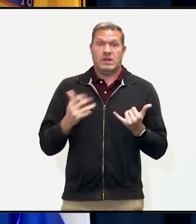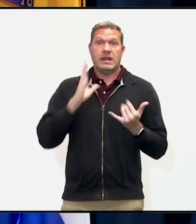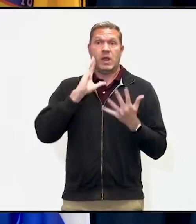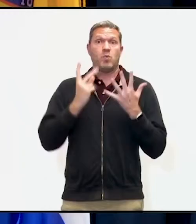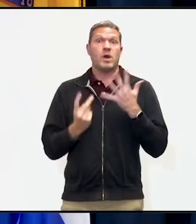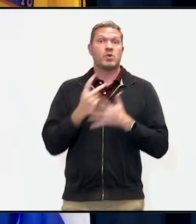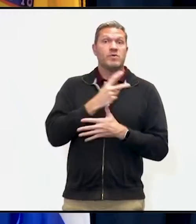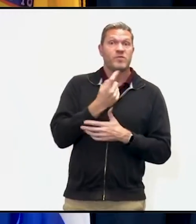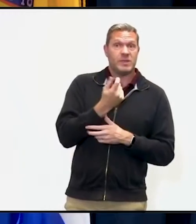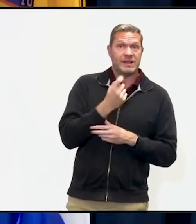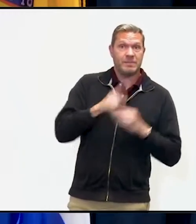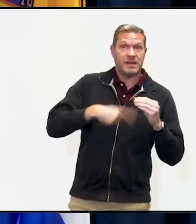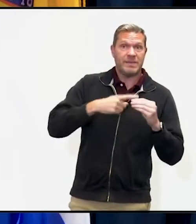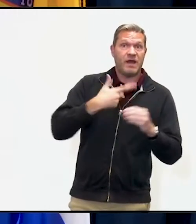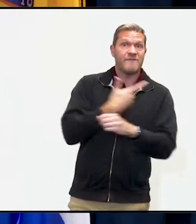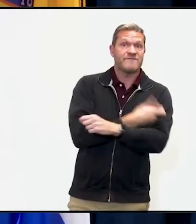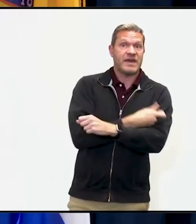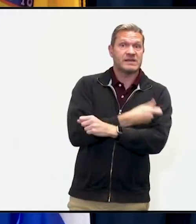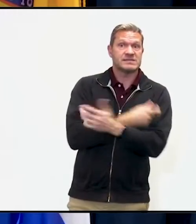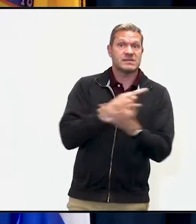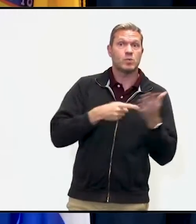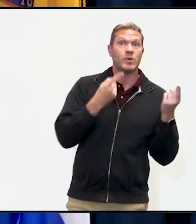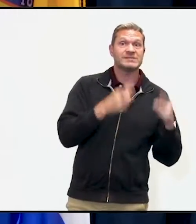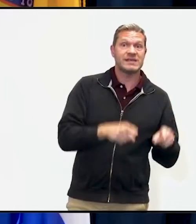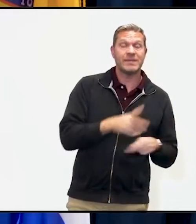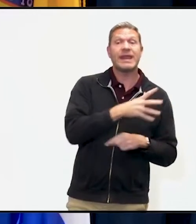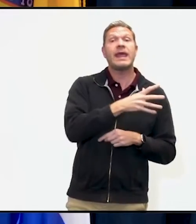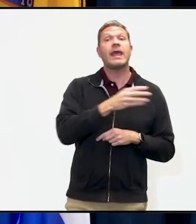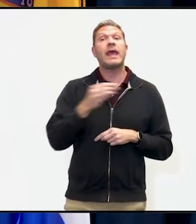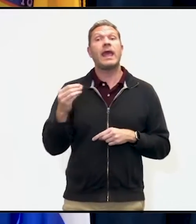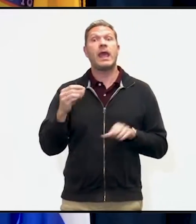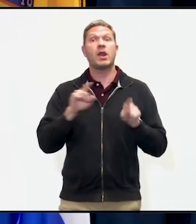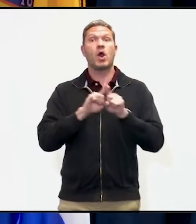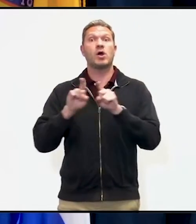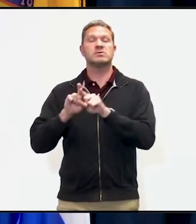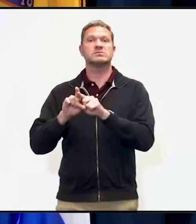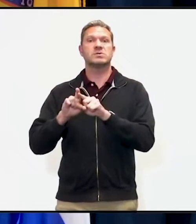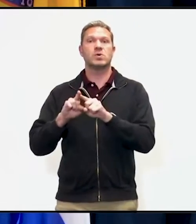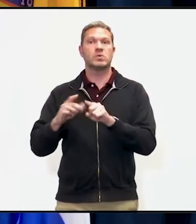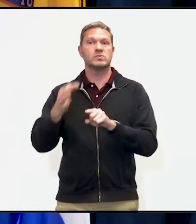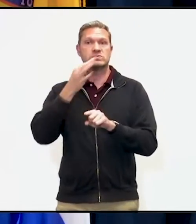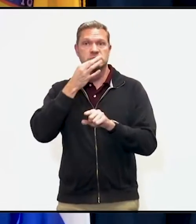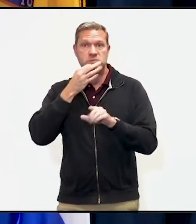a little bit about what happens next with the reopenings state blueprint and where we're at as of, as of right now.